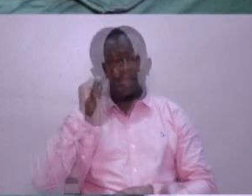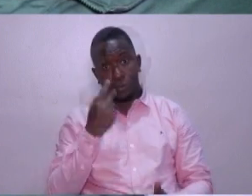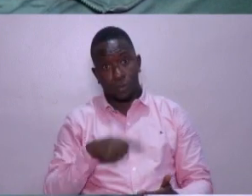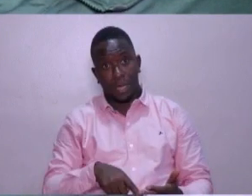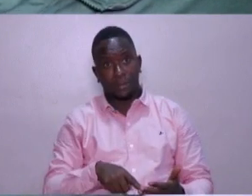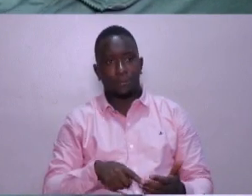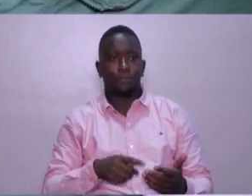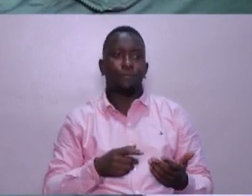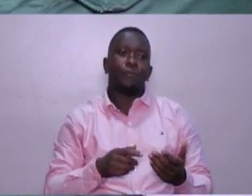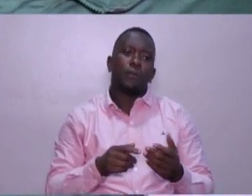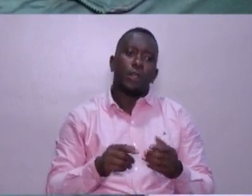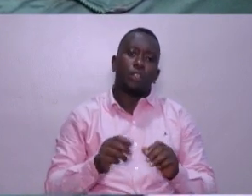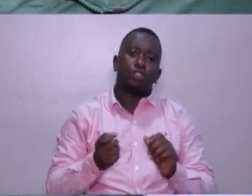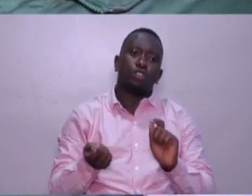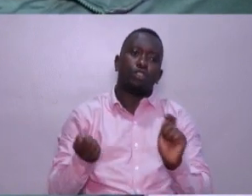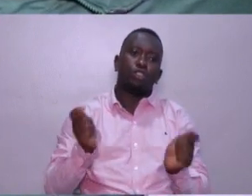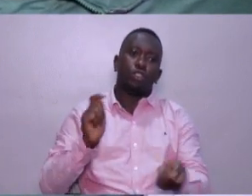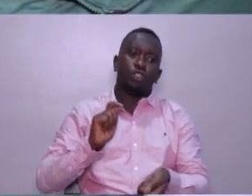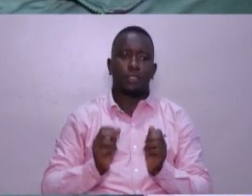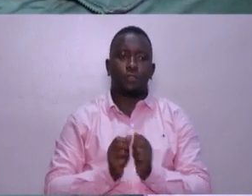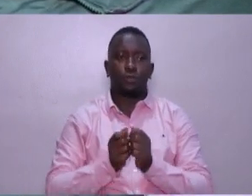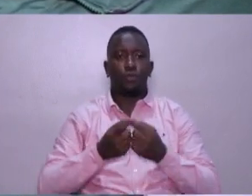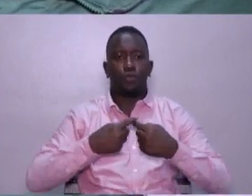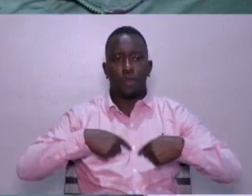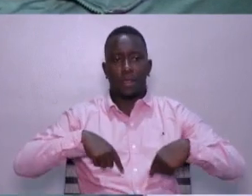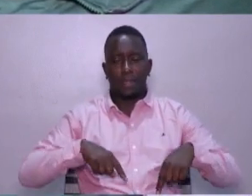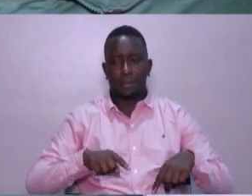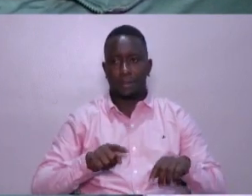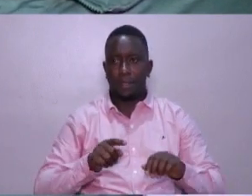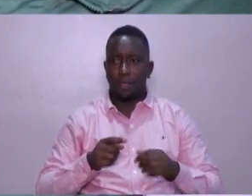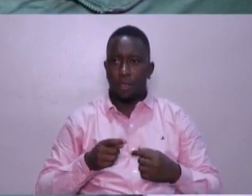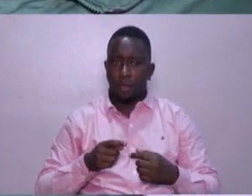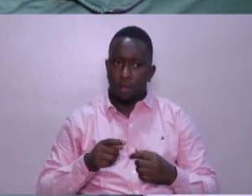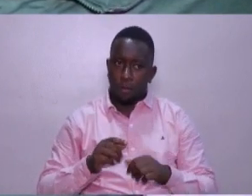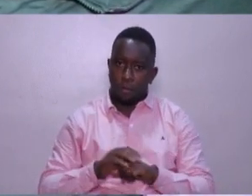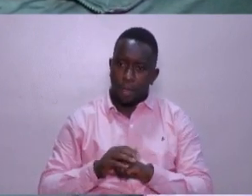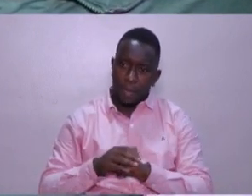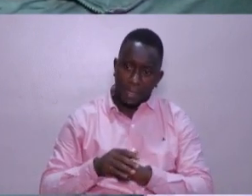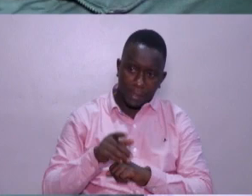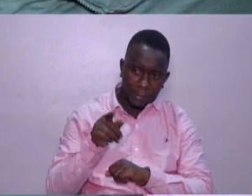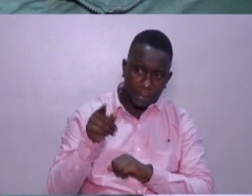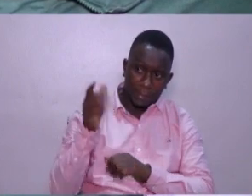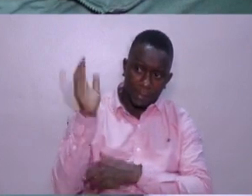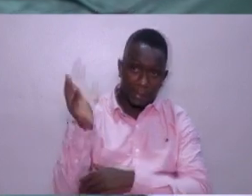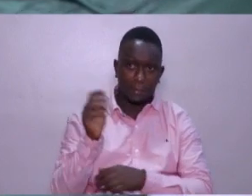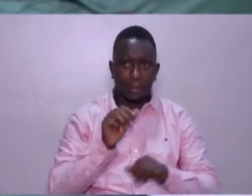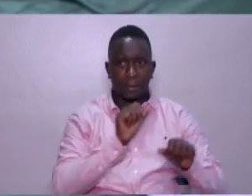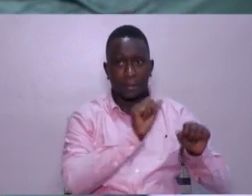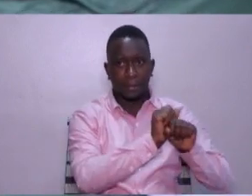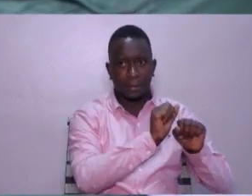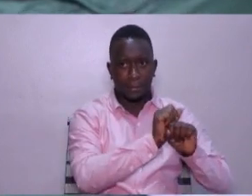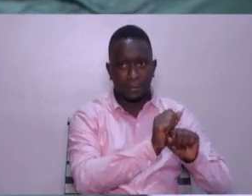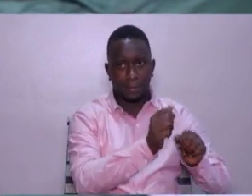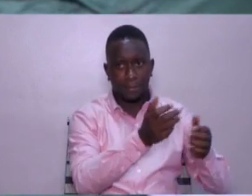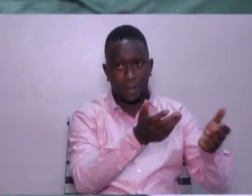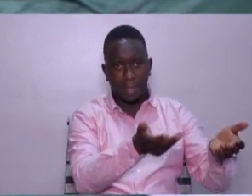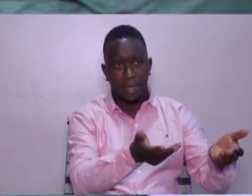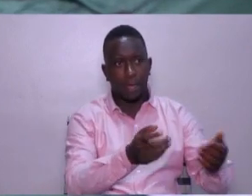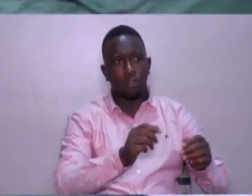we are trying to make the lecturers, the staff here to challenge their own potential